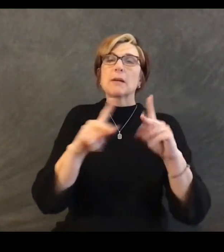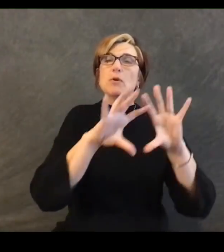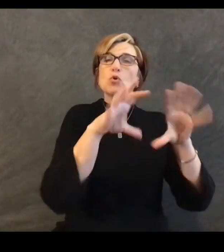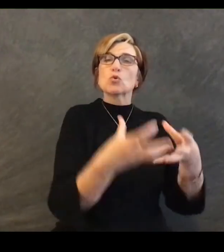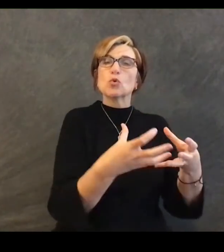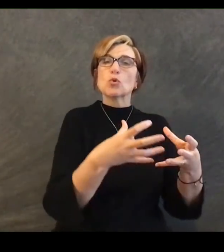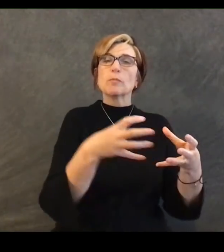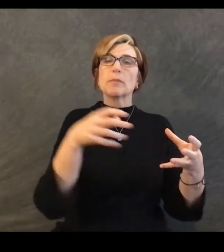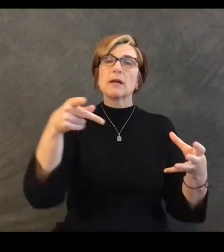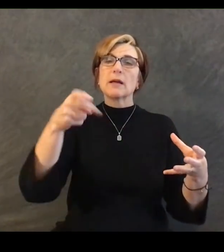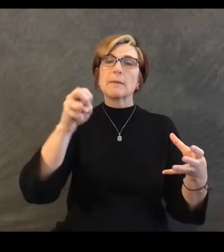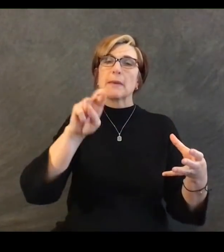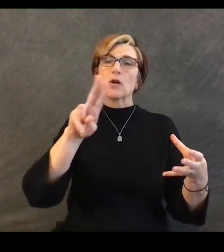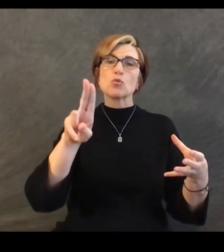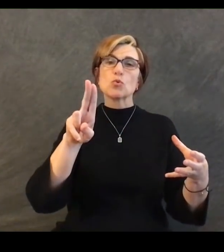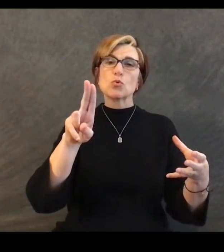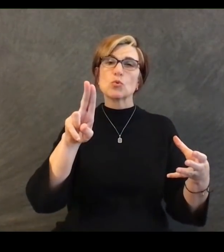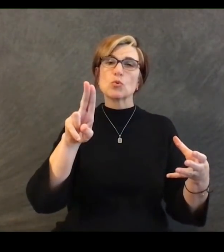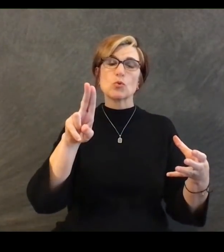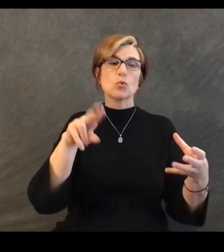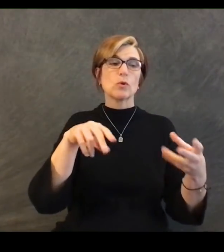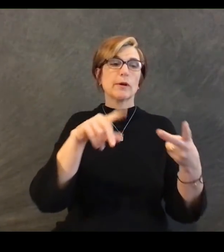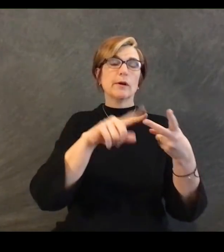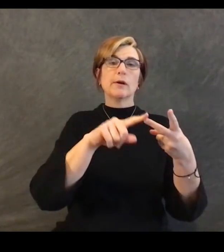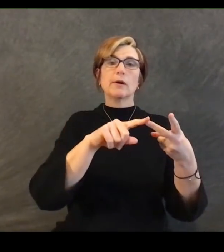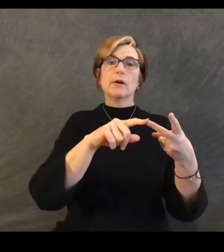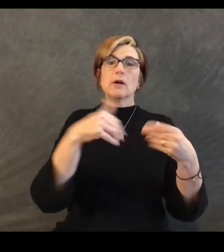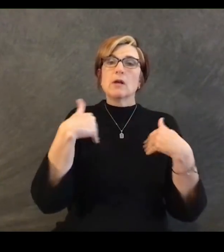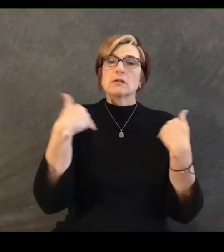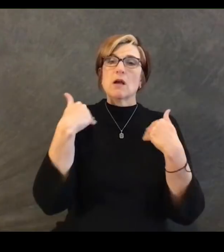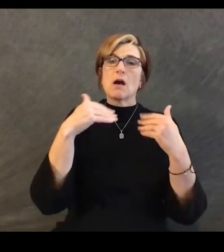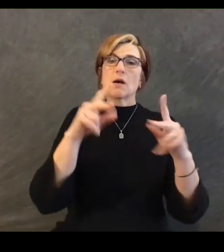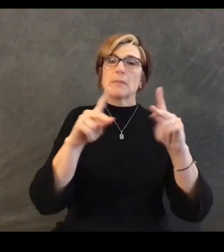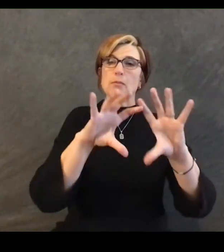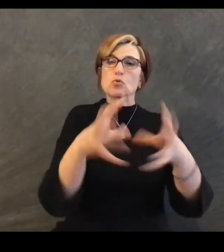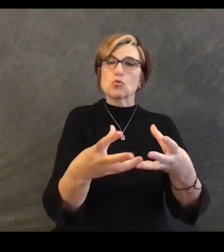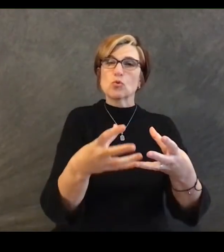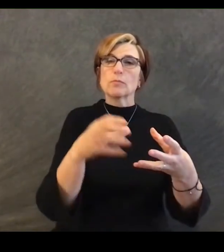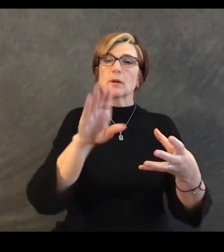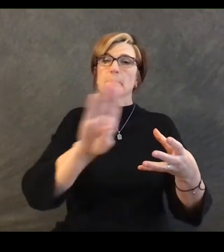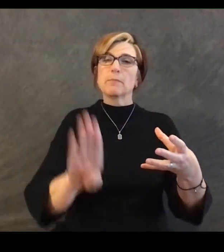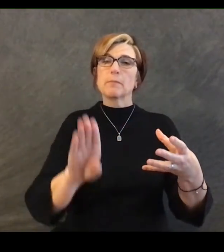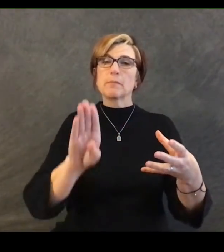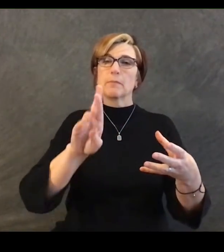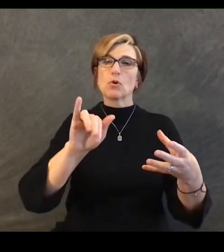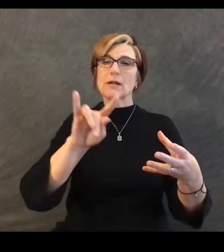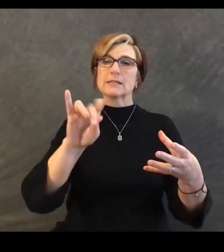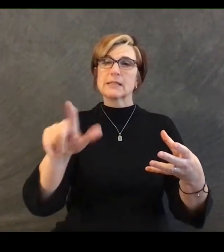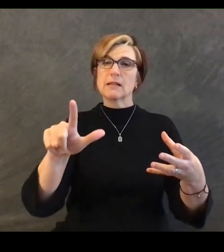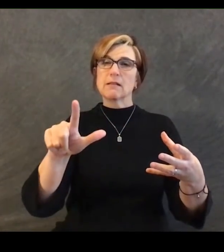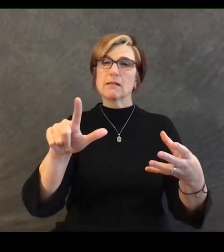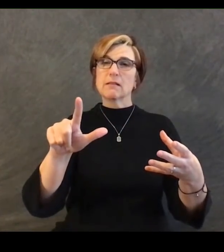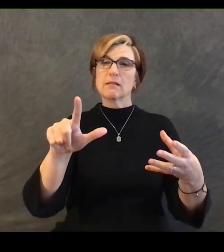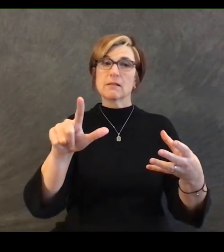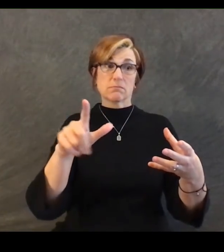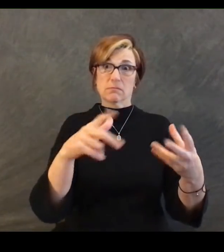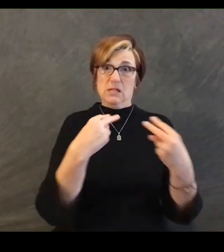people in Brazil and they were absolutely stuck and we got them out got